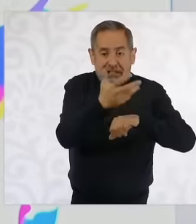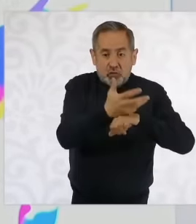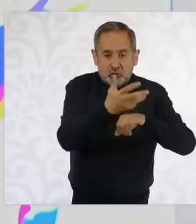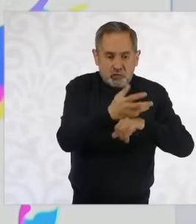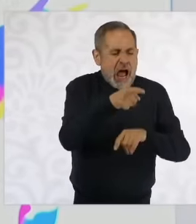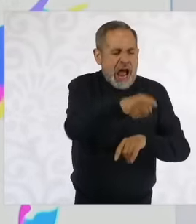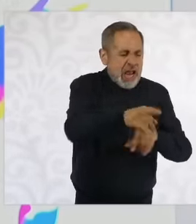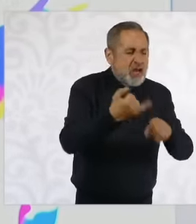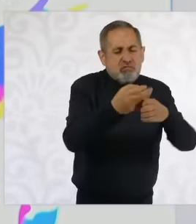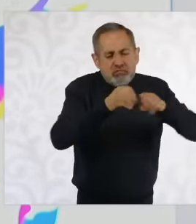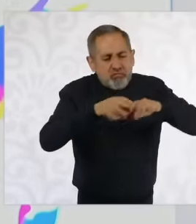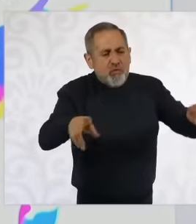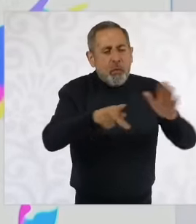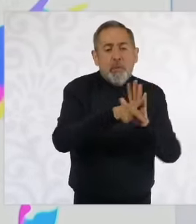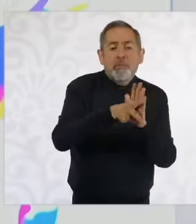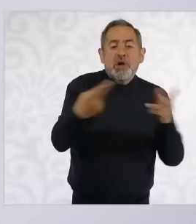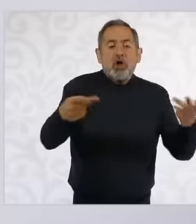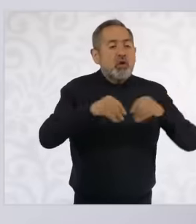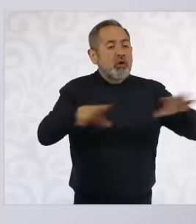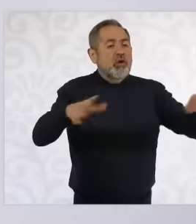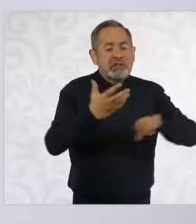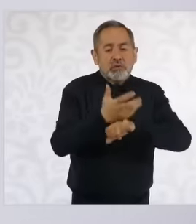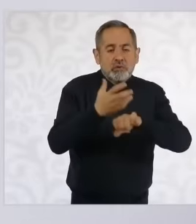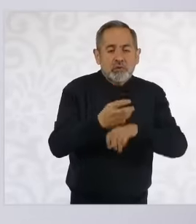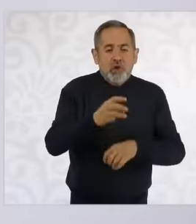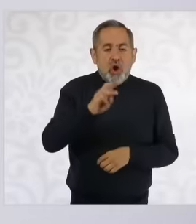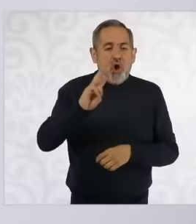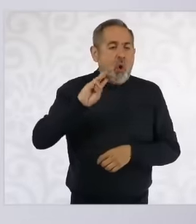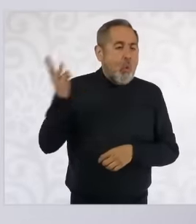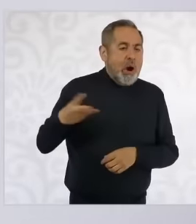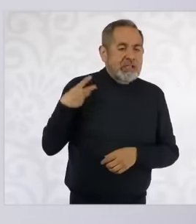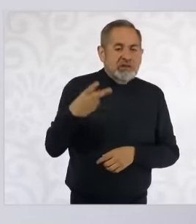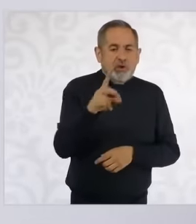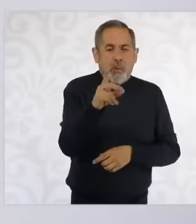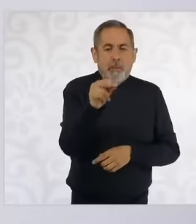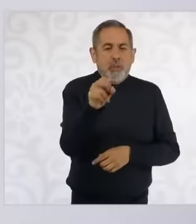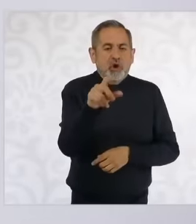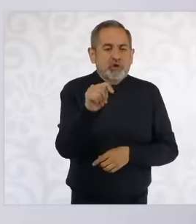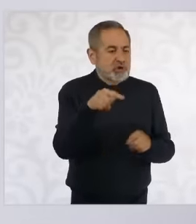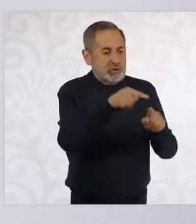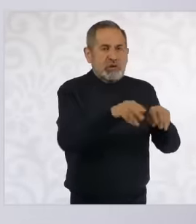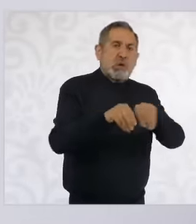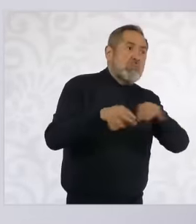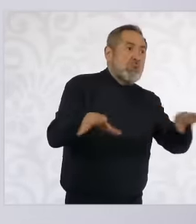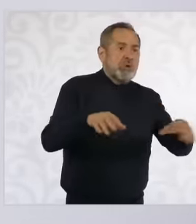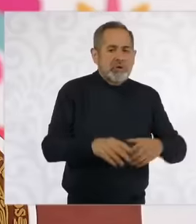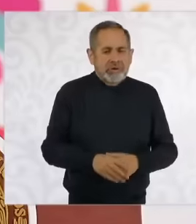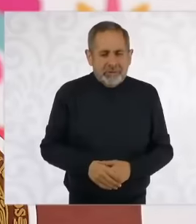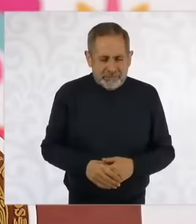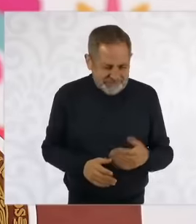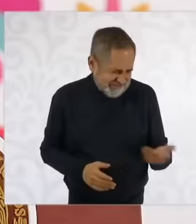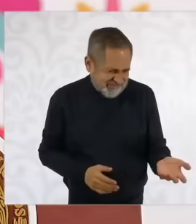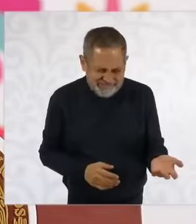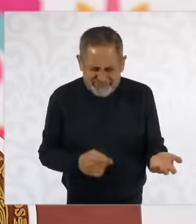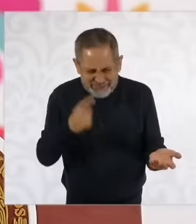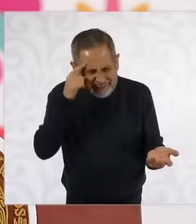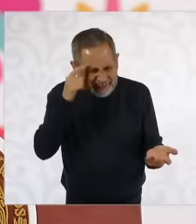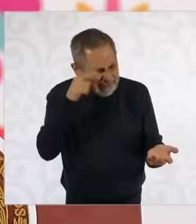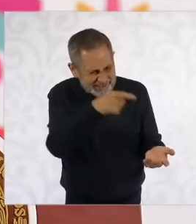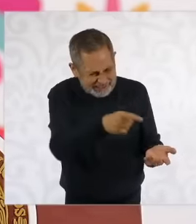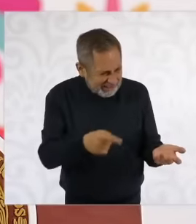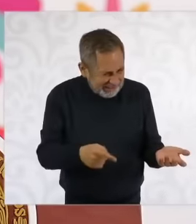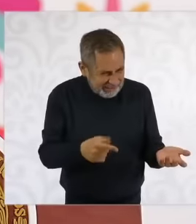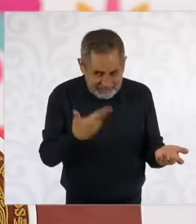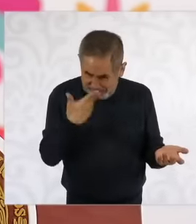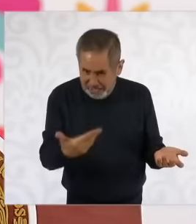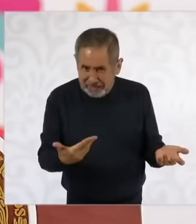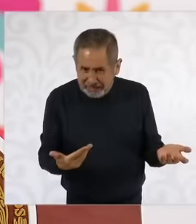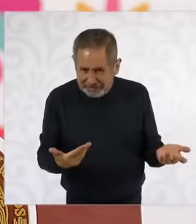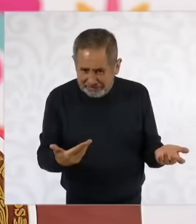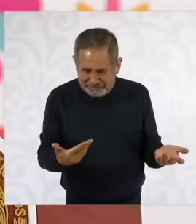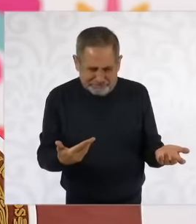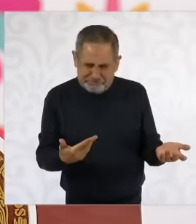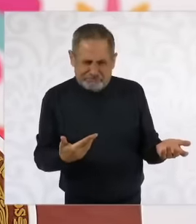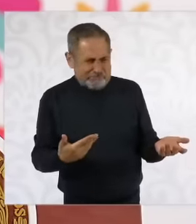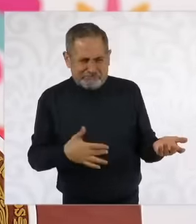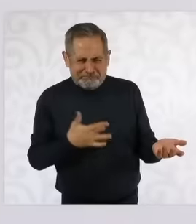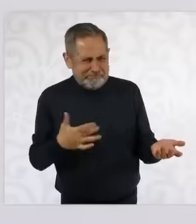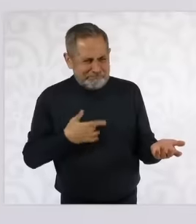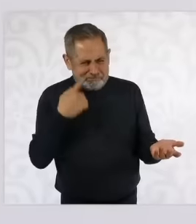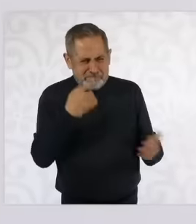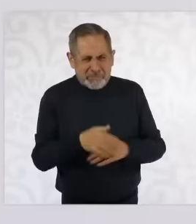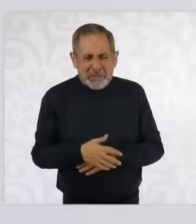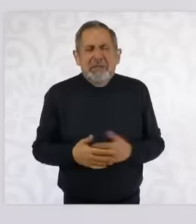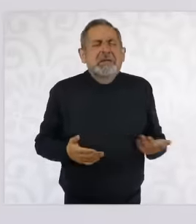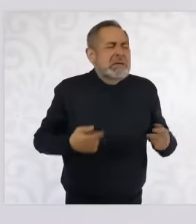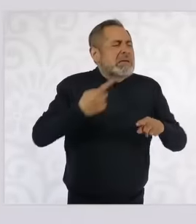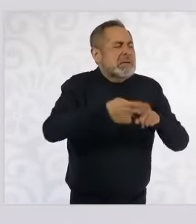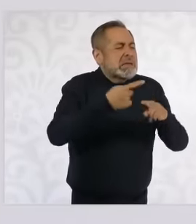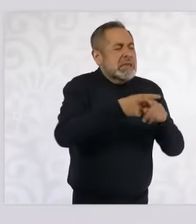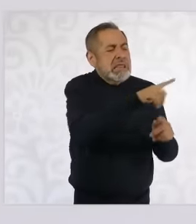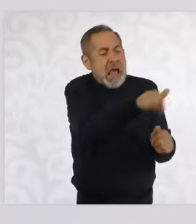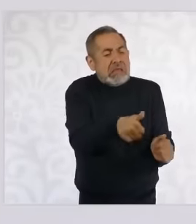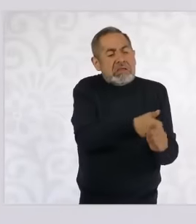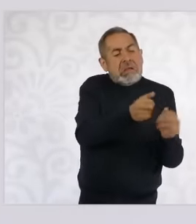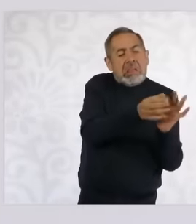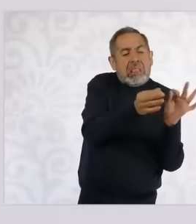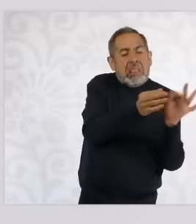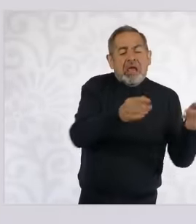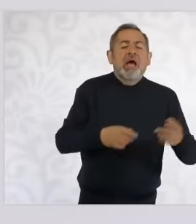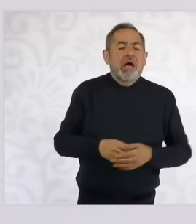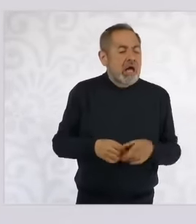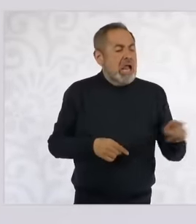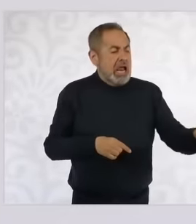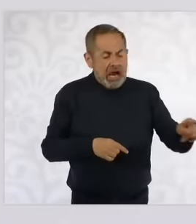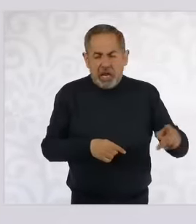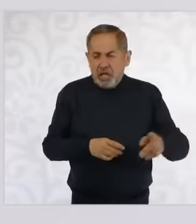Post does not seem to you that something is not right, or who is speaking to him? people of Mexico from